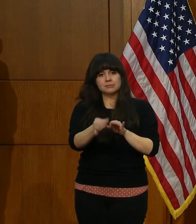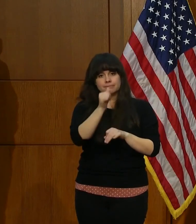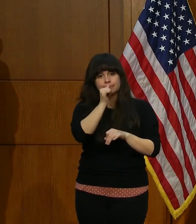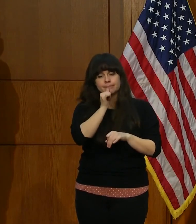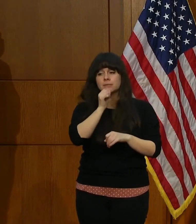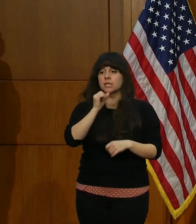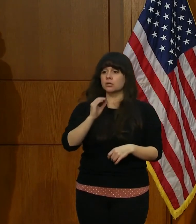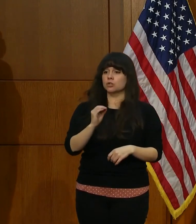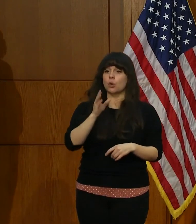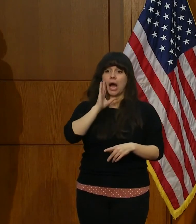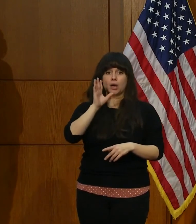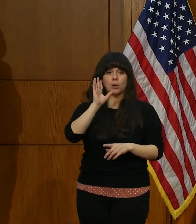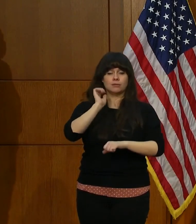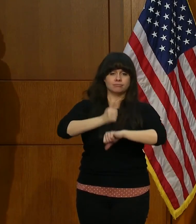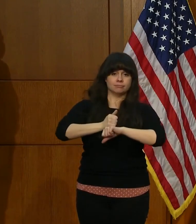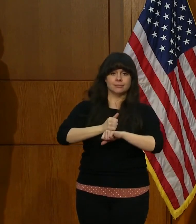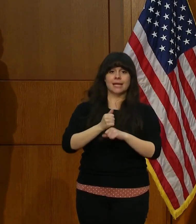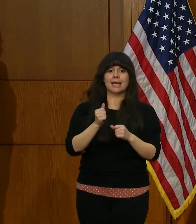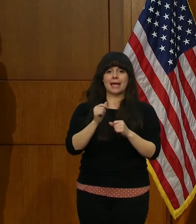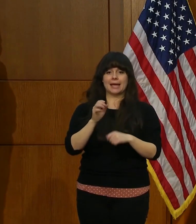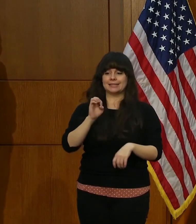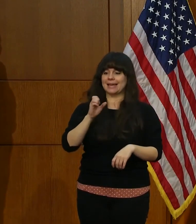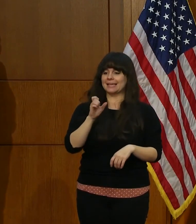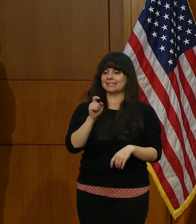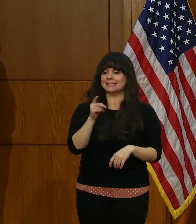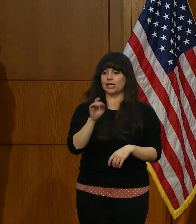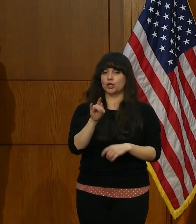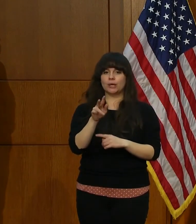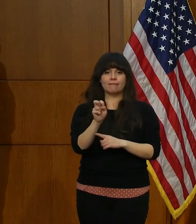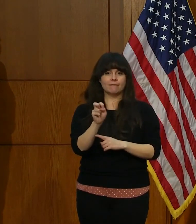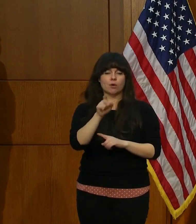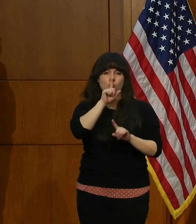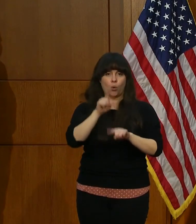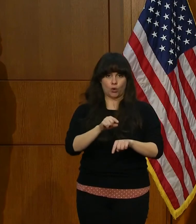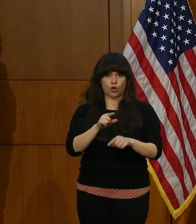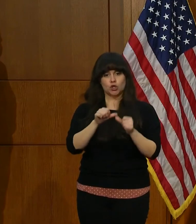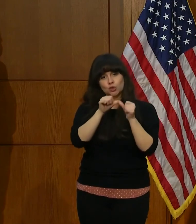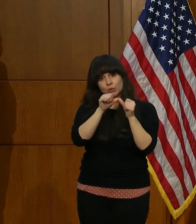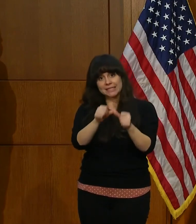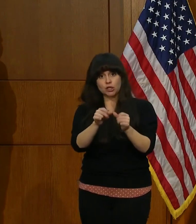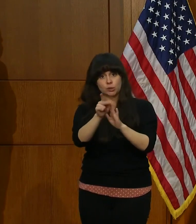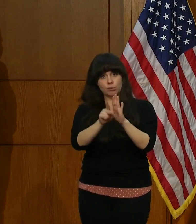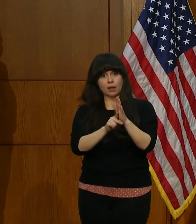PLACE A WHILE LONGER, SO I WILL ISSUE AN EXECUTIVE ORDER TODAY.